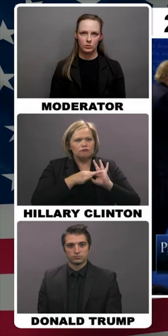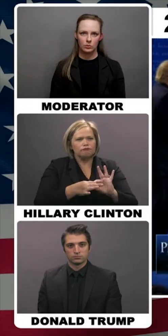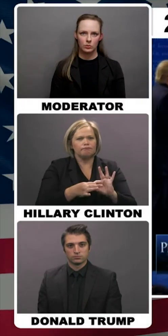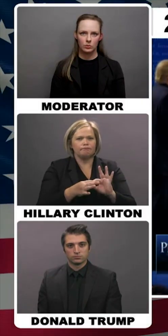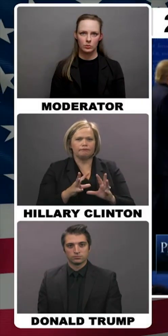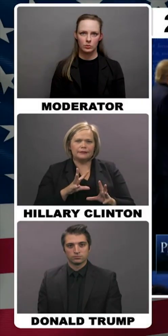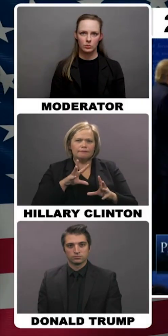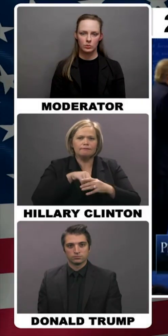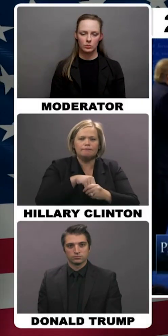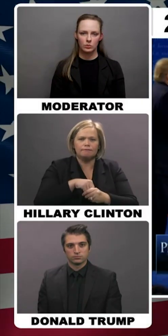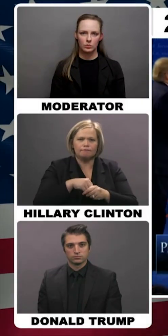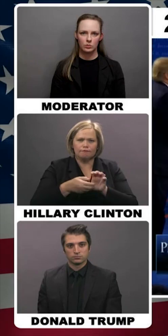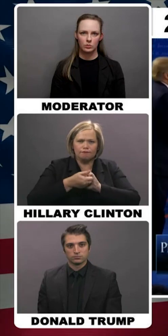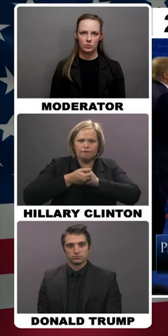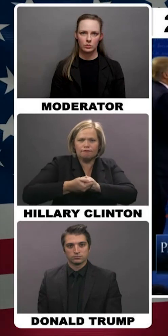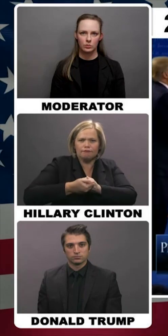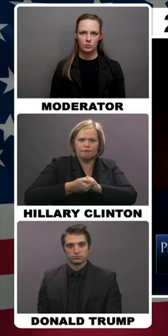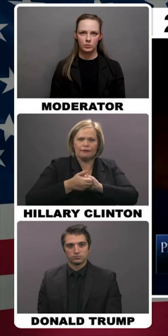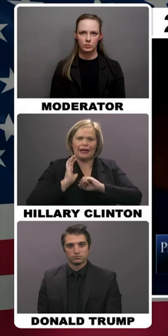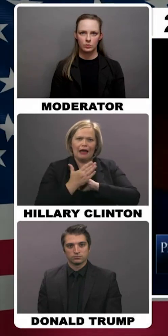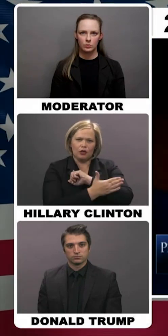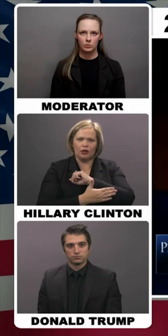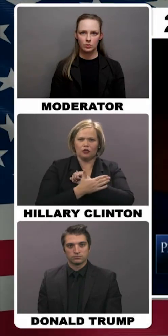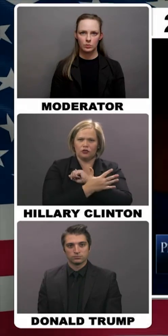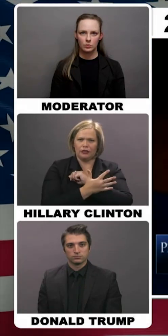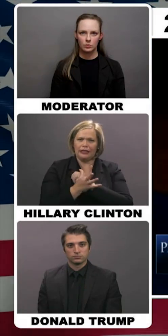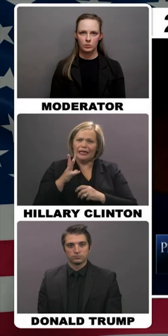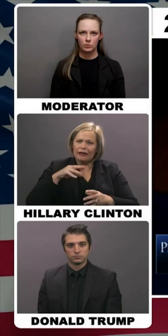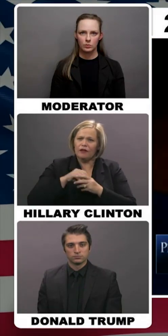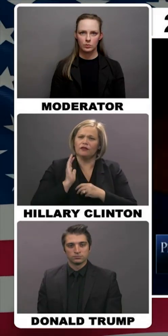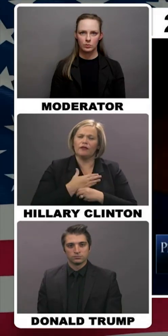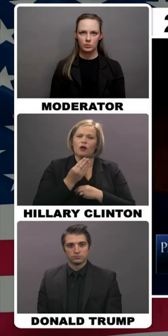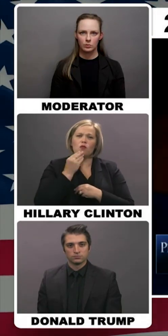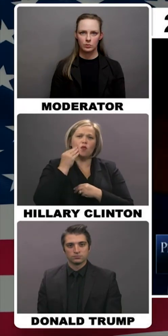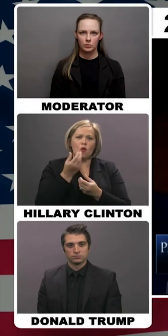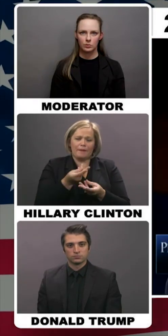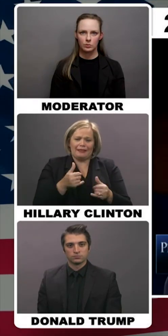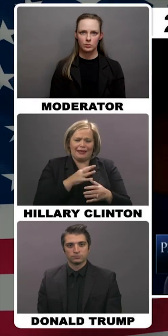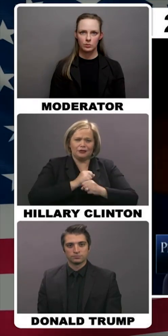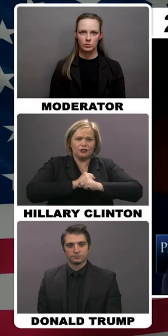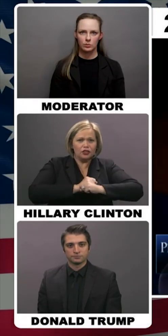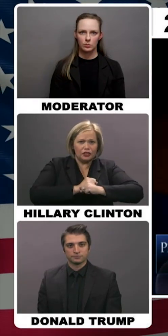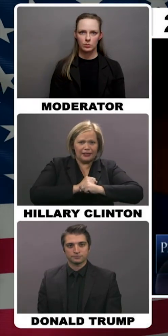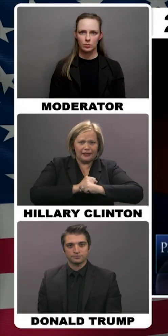and part of our country, part of our homeland security. And that's what I wanna see.